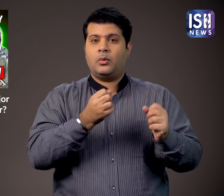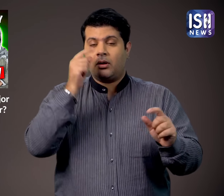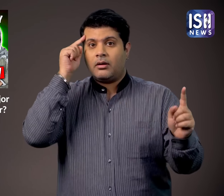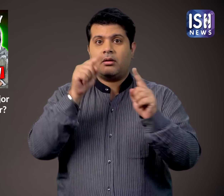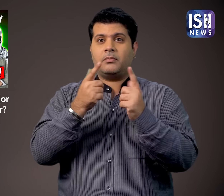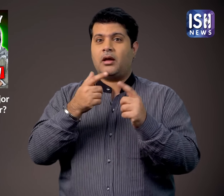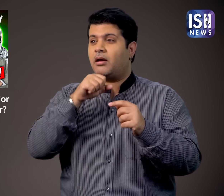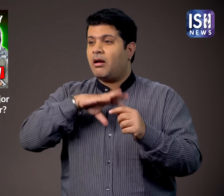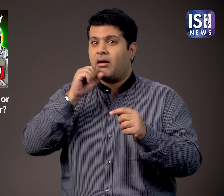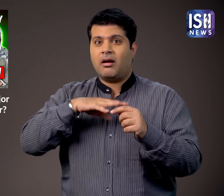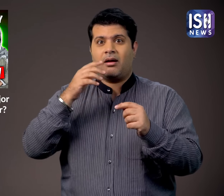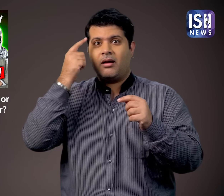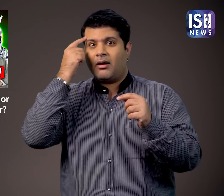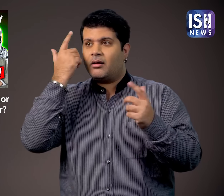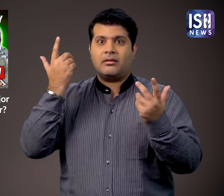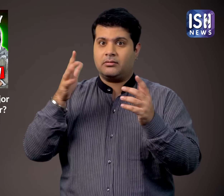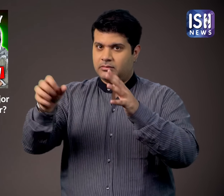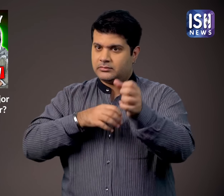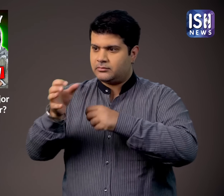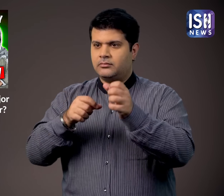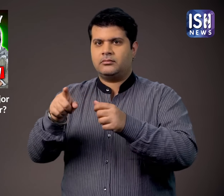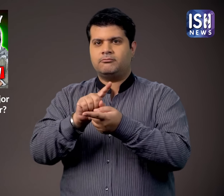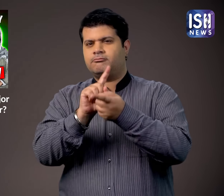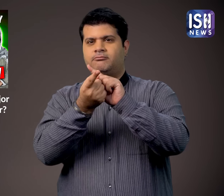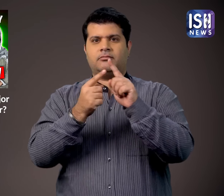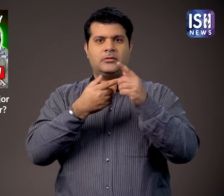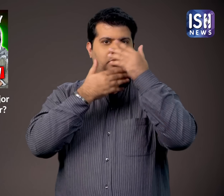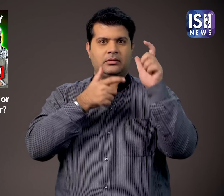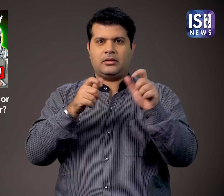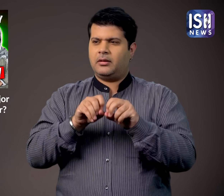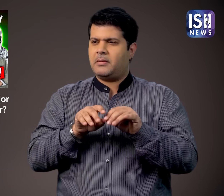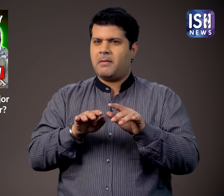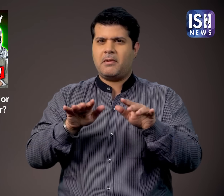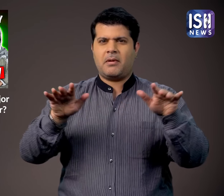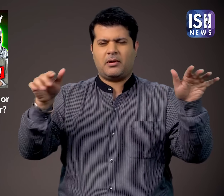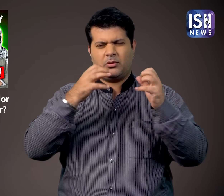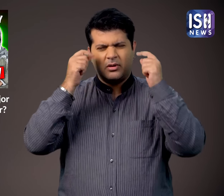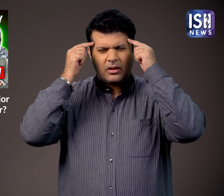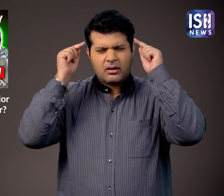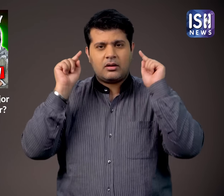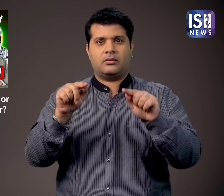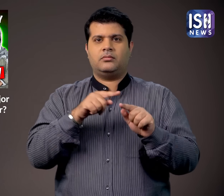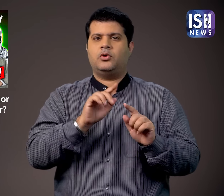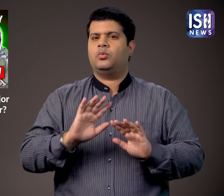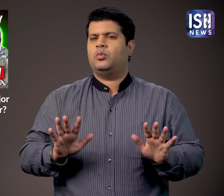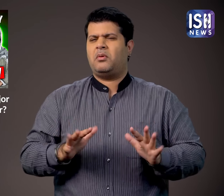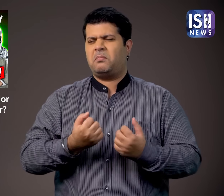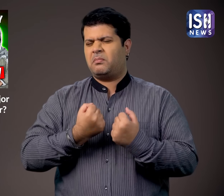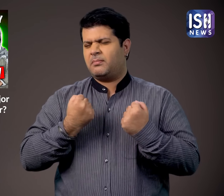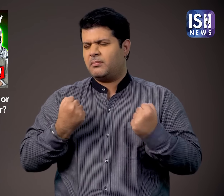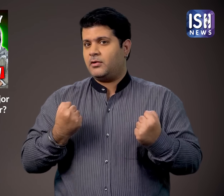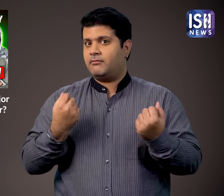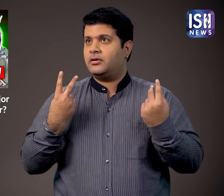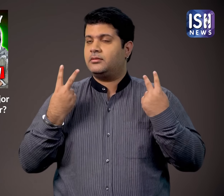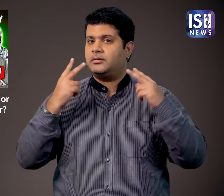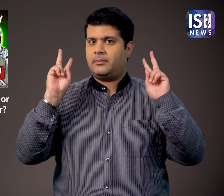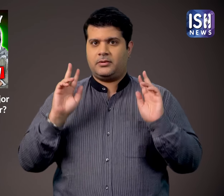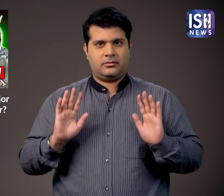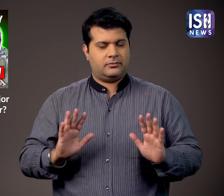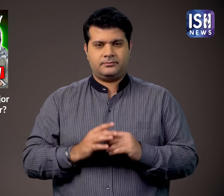They wanted to recruit local Indian youth and then train them to become terrorists. They were very powerful.